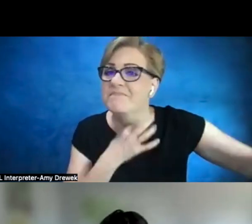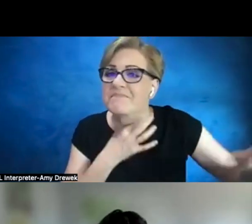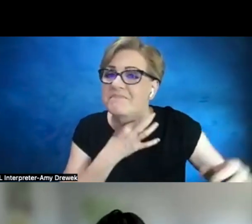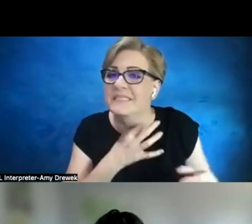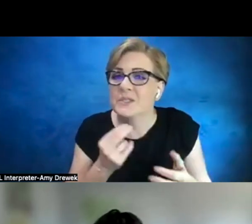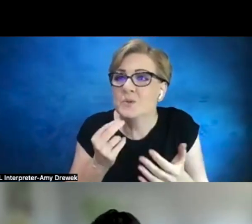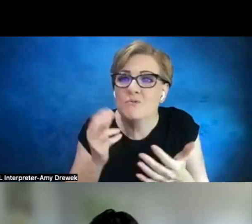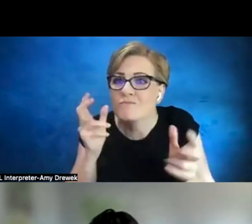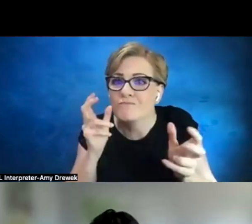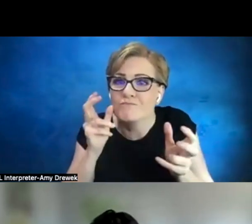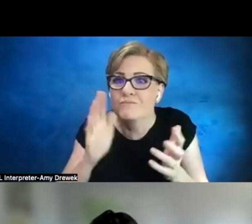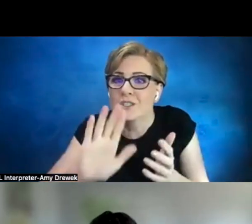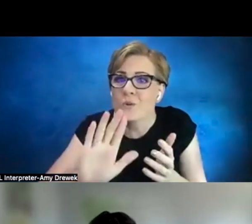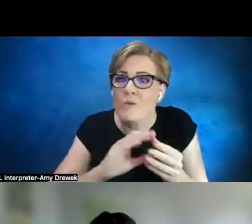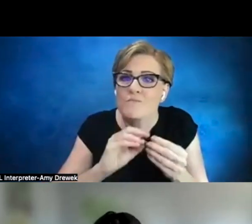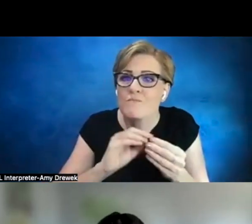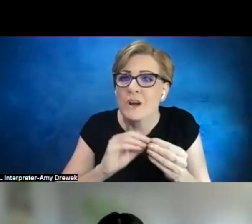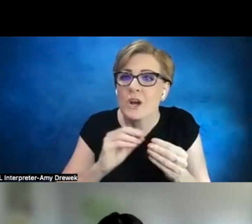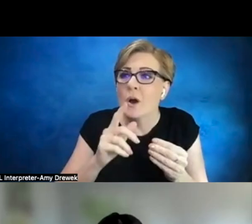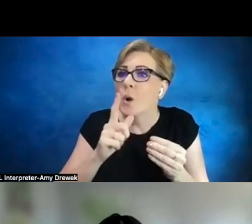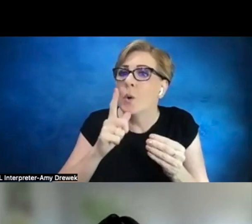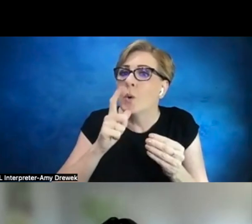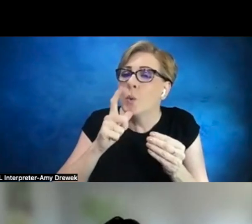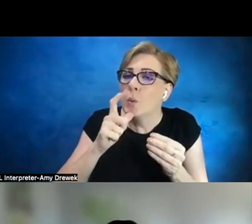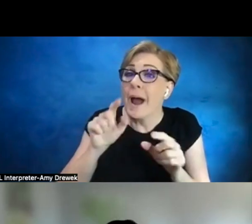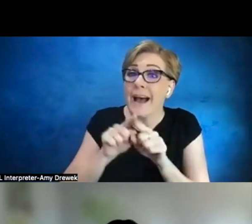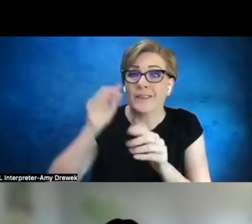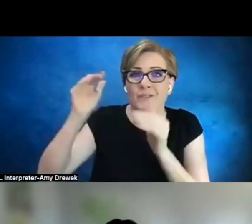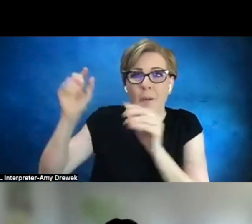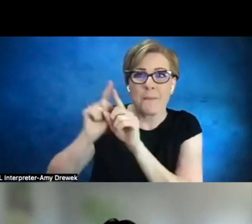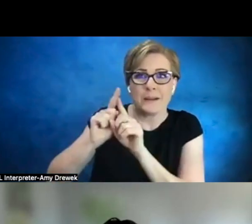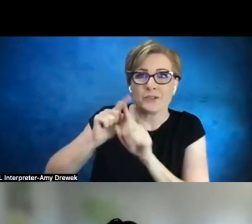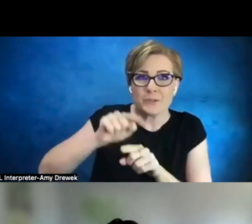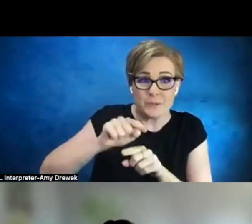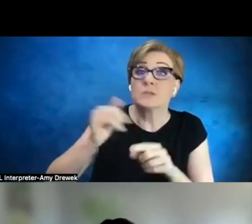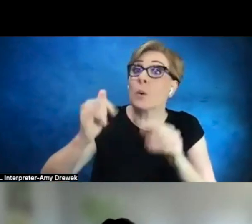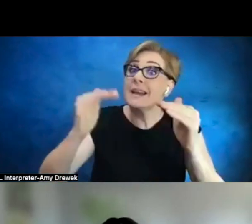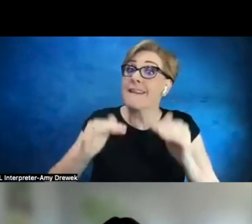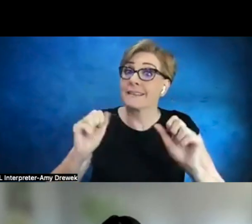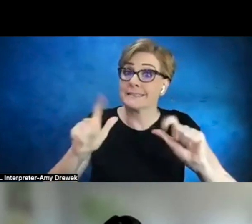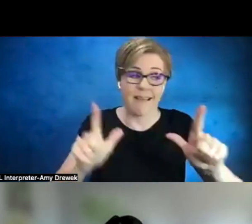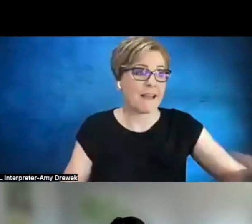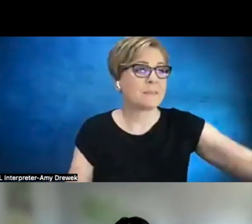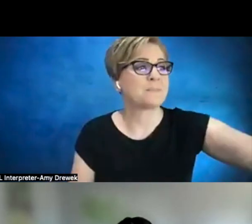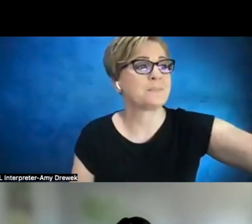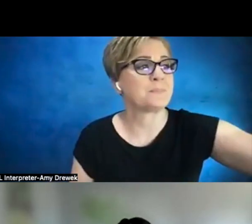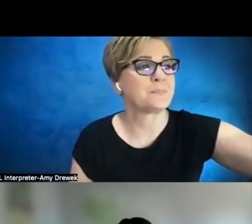I'm going to move on to our next slide. So our next slide is a slide with a